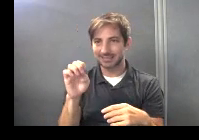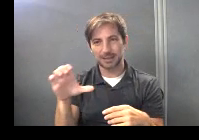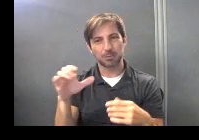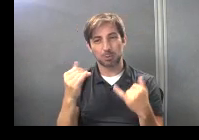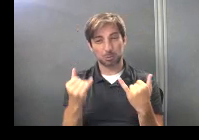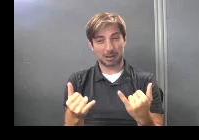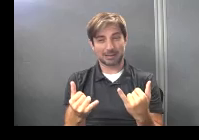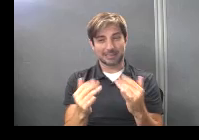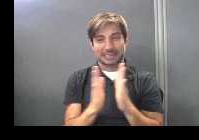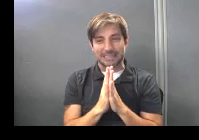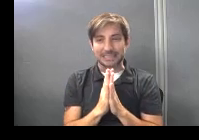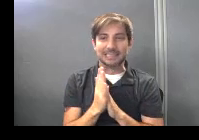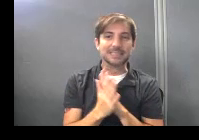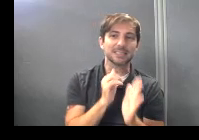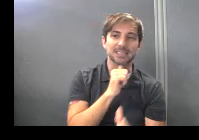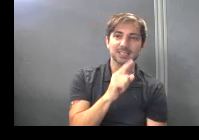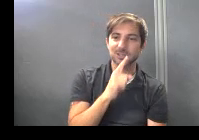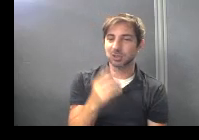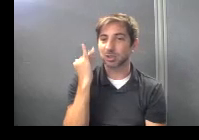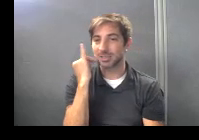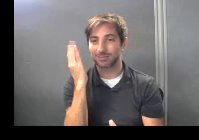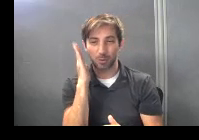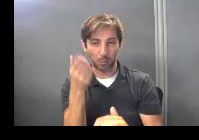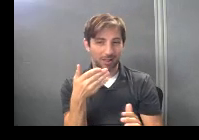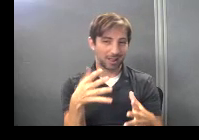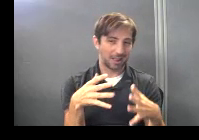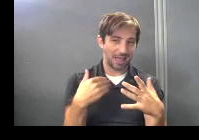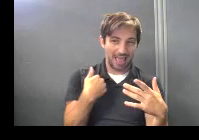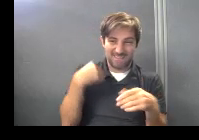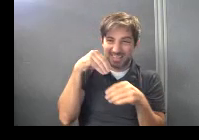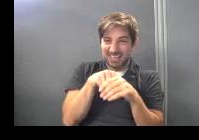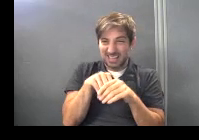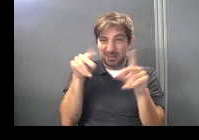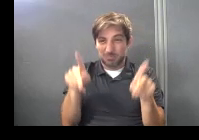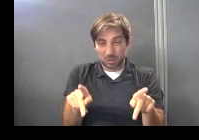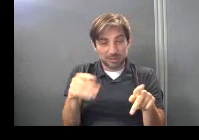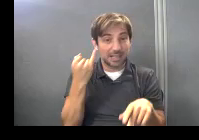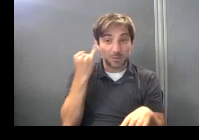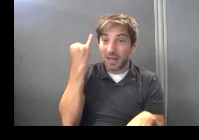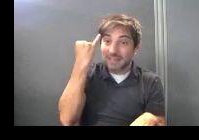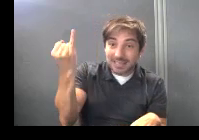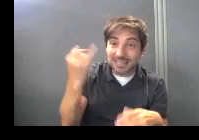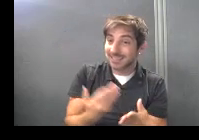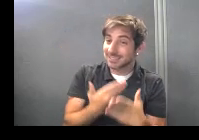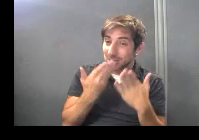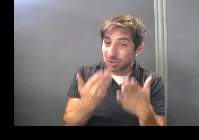ANYTIME SOON. IF YOU HAVE IDEAS OR SUGGESTIONS, E-MAIL ME.